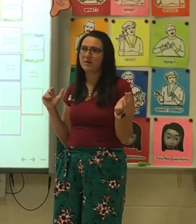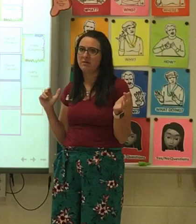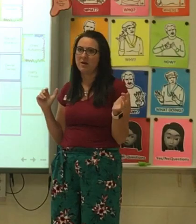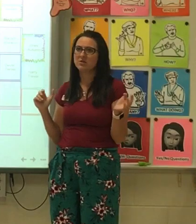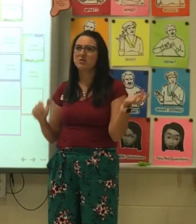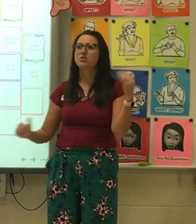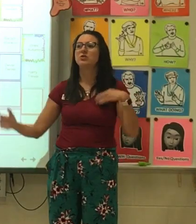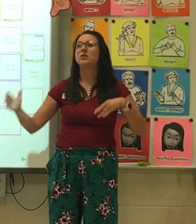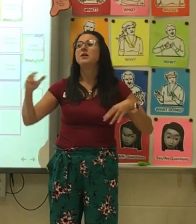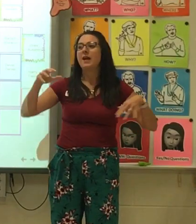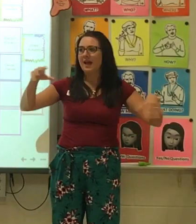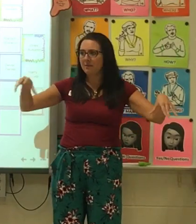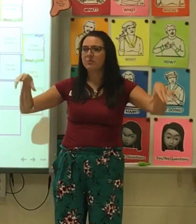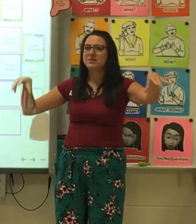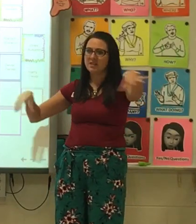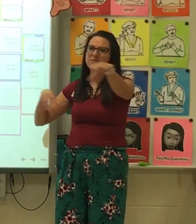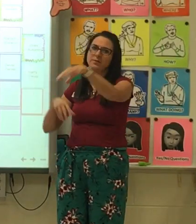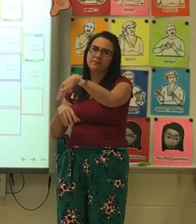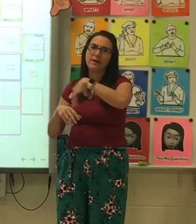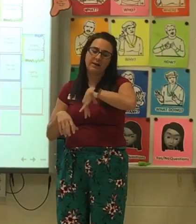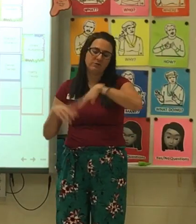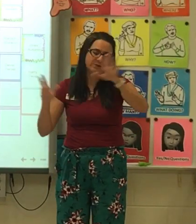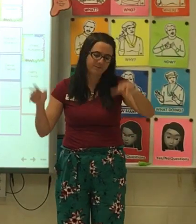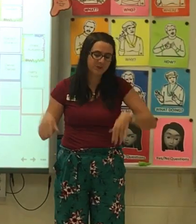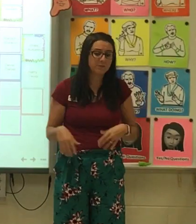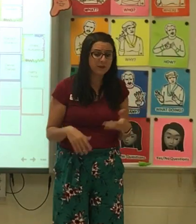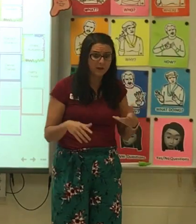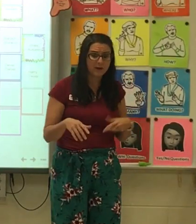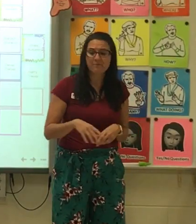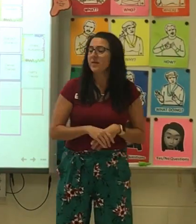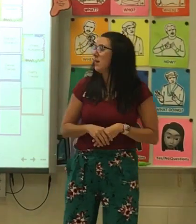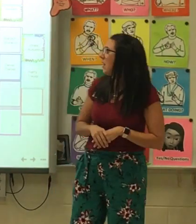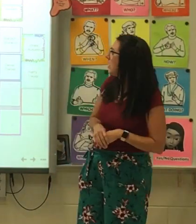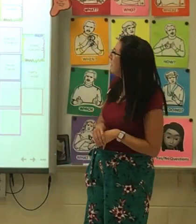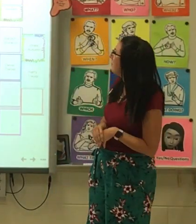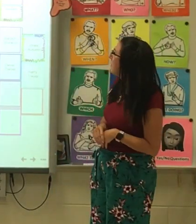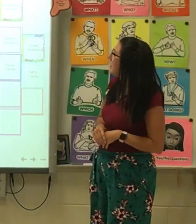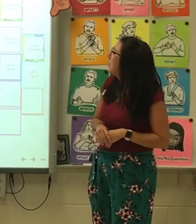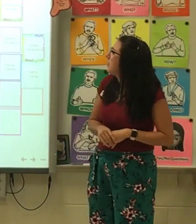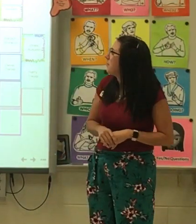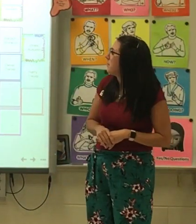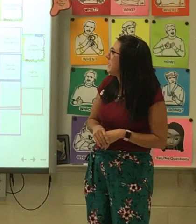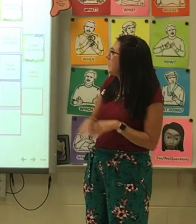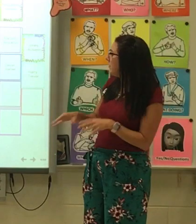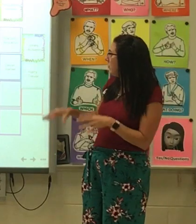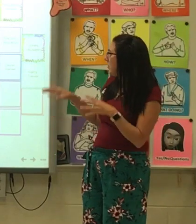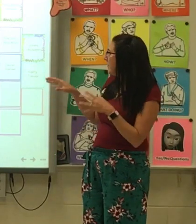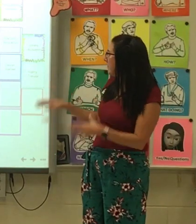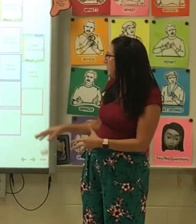around mine so that you're able to see from different angles if you if I'm